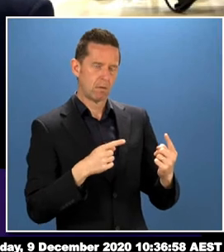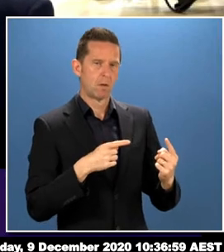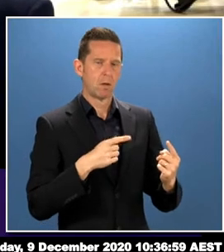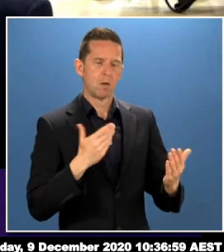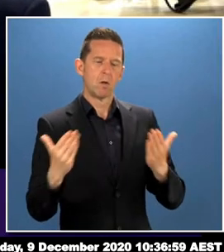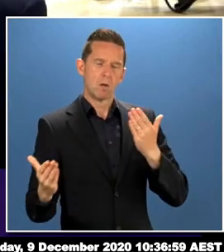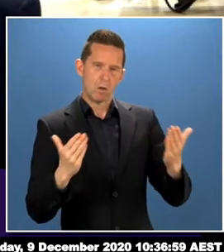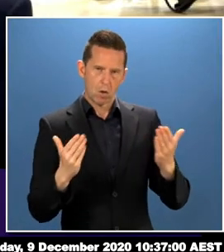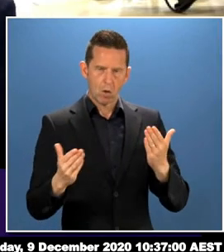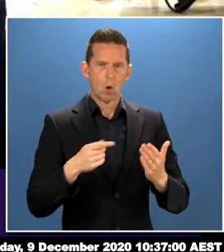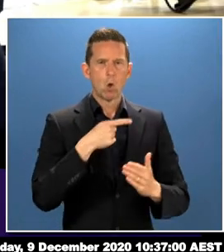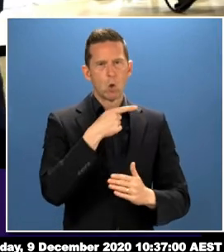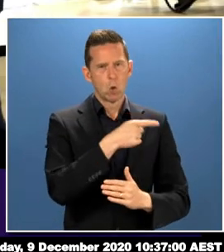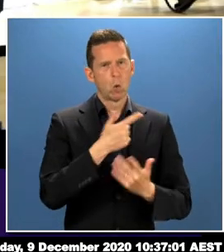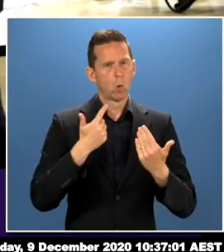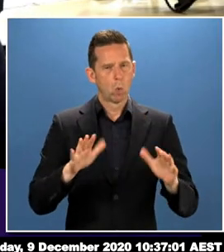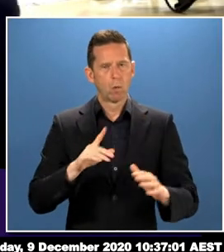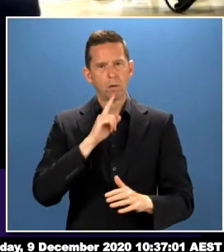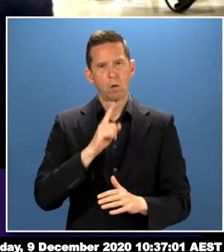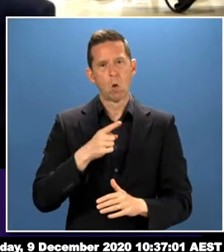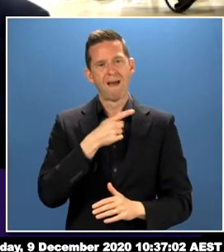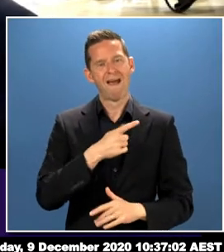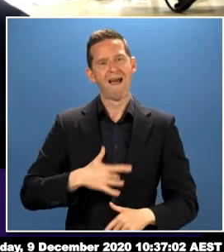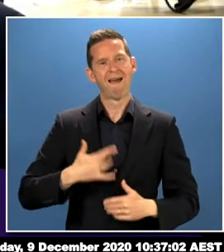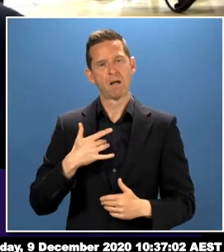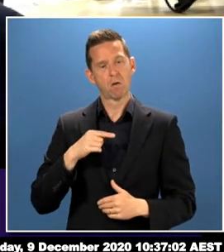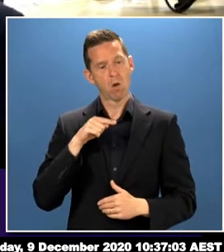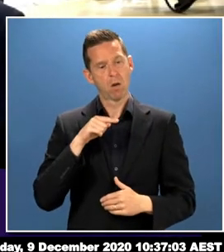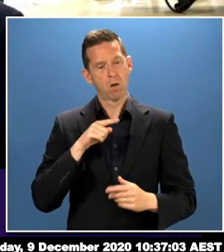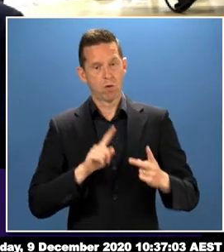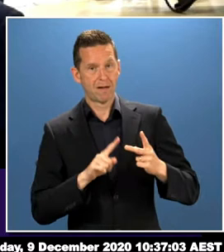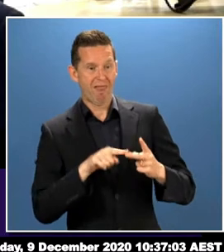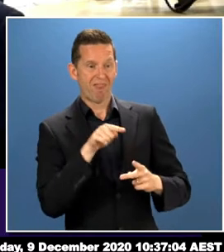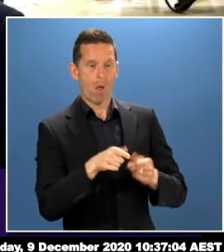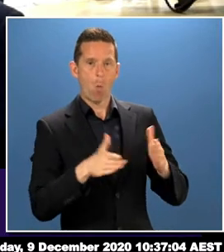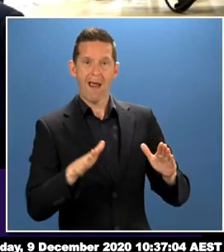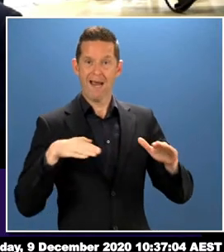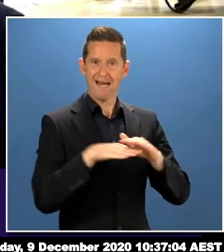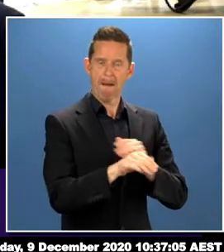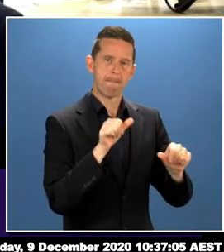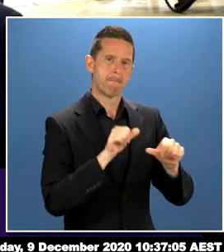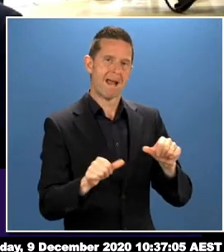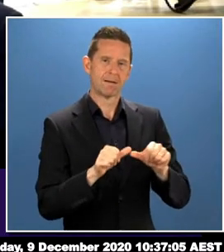Do you think --- and I think you said you feel that would be helpful for people to have that opportunity to go through a non-traditional